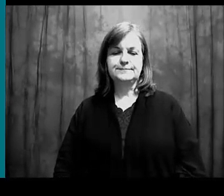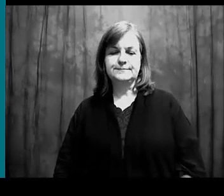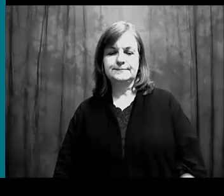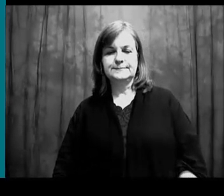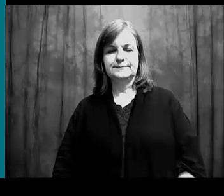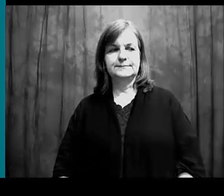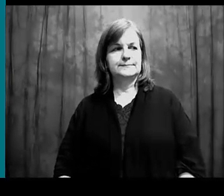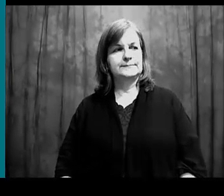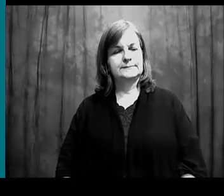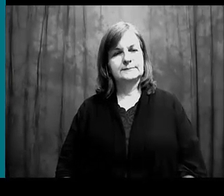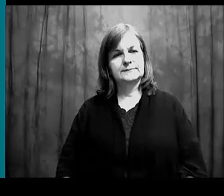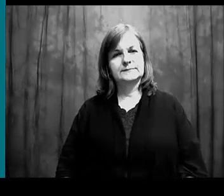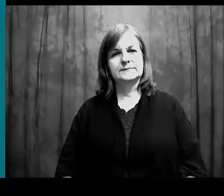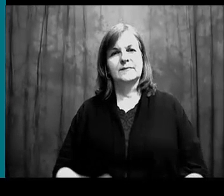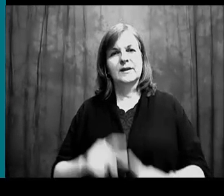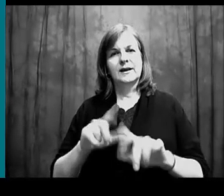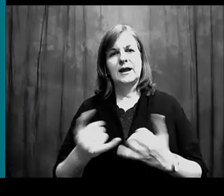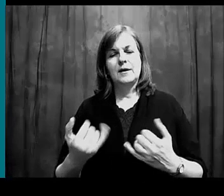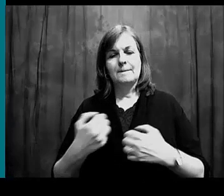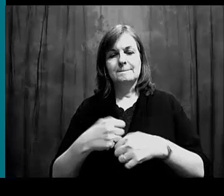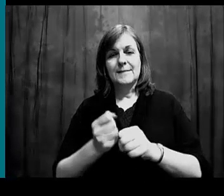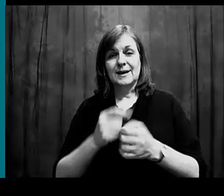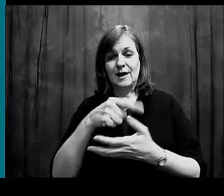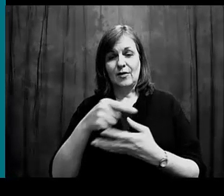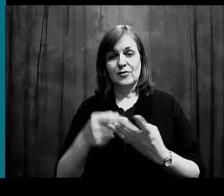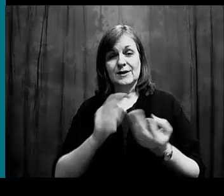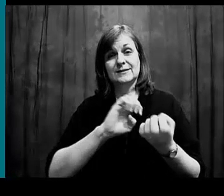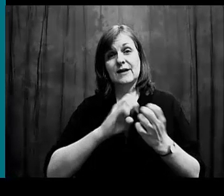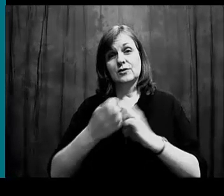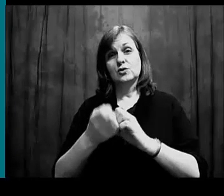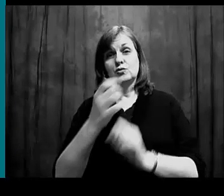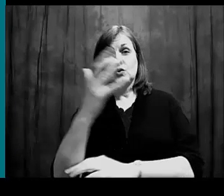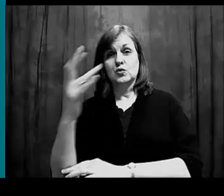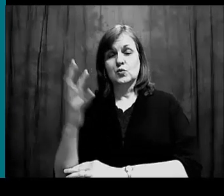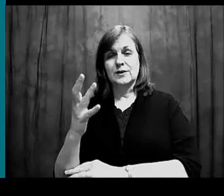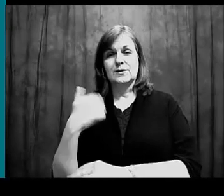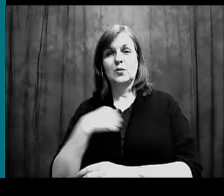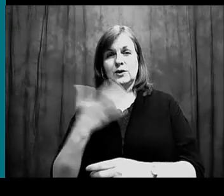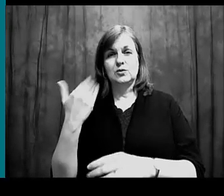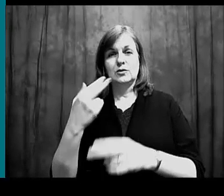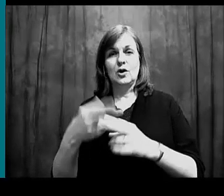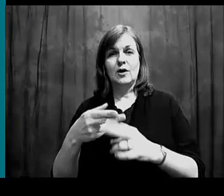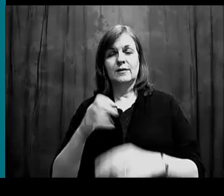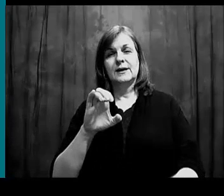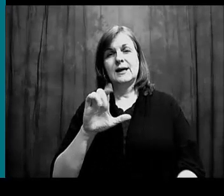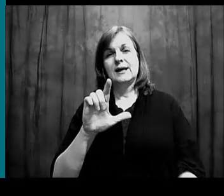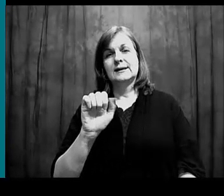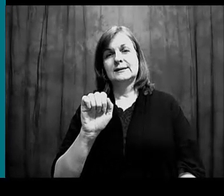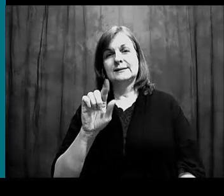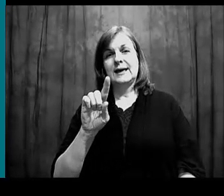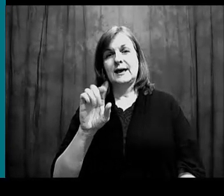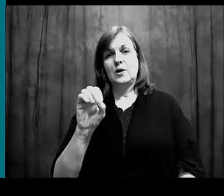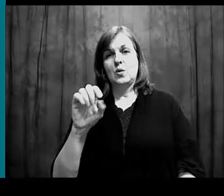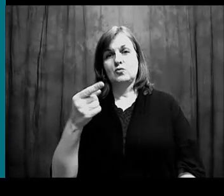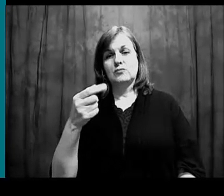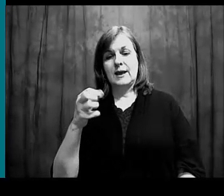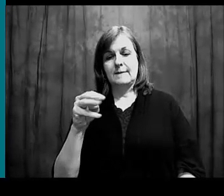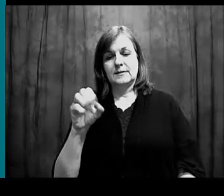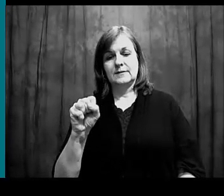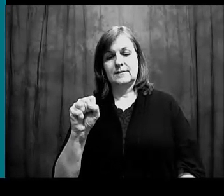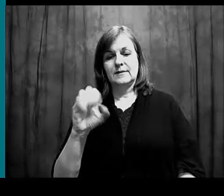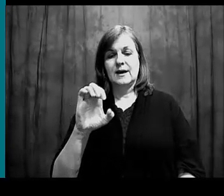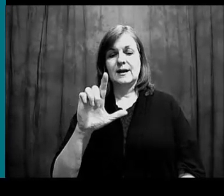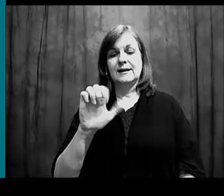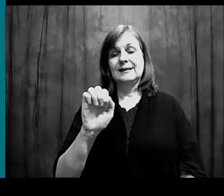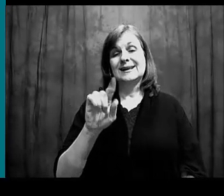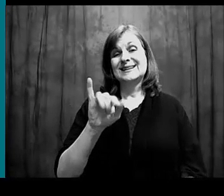the idea of putting together these evolutionary trees many originally thought about these as cladograms. Cladistics and phylogenetics